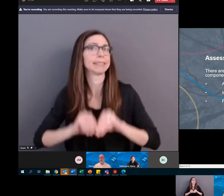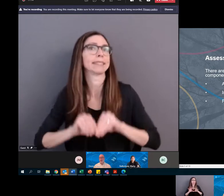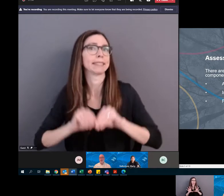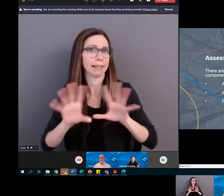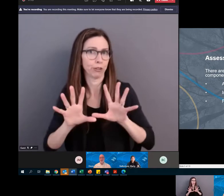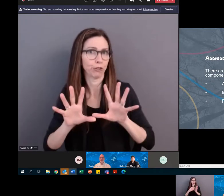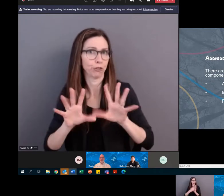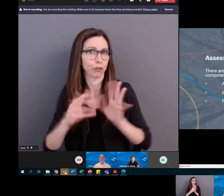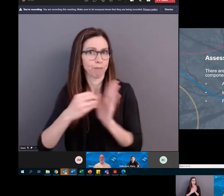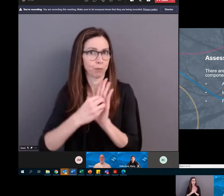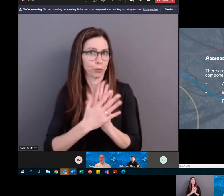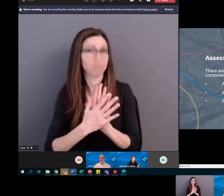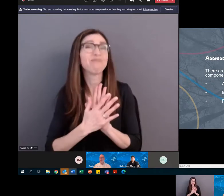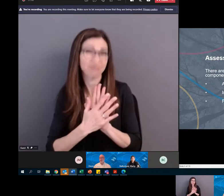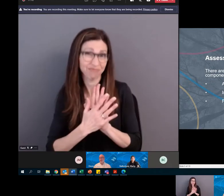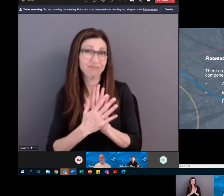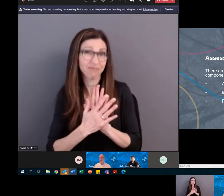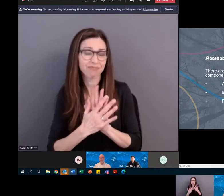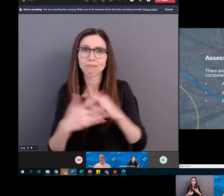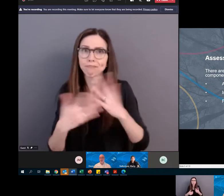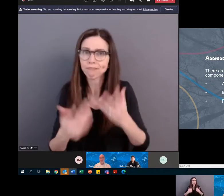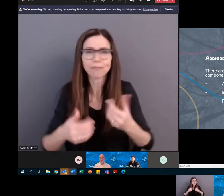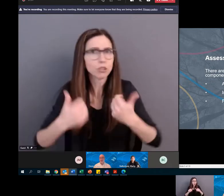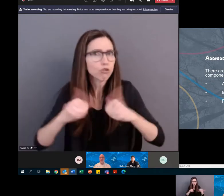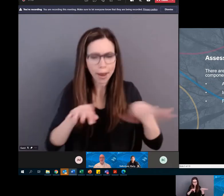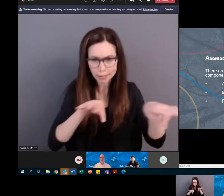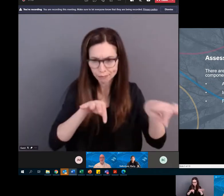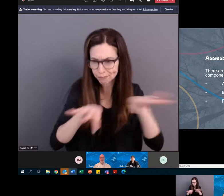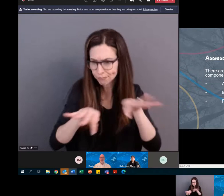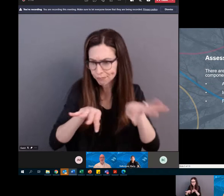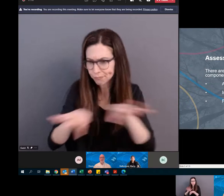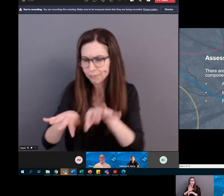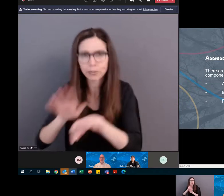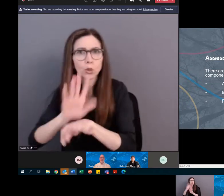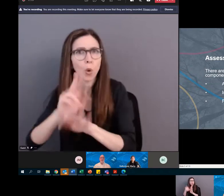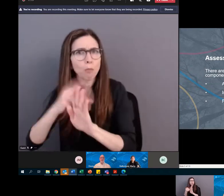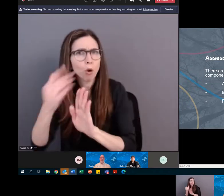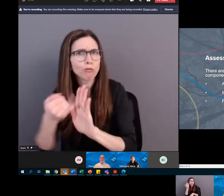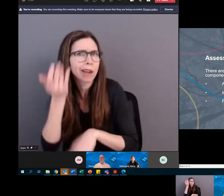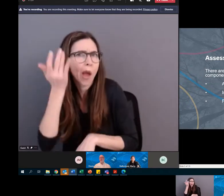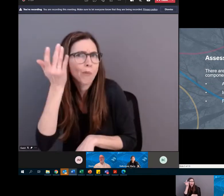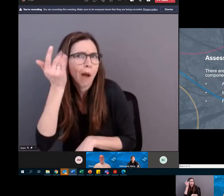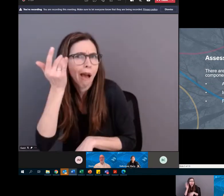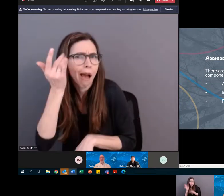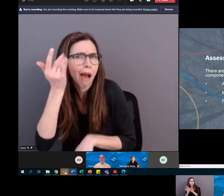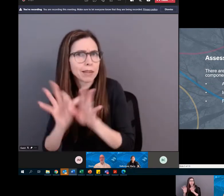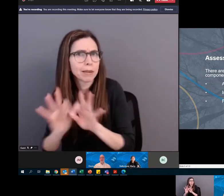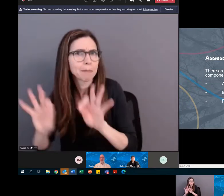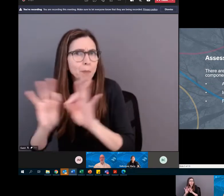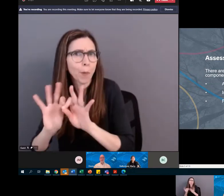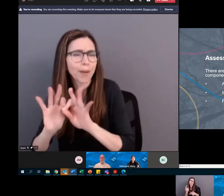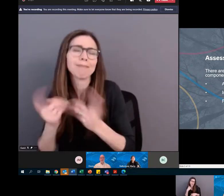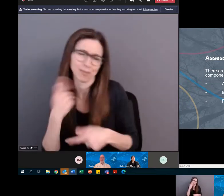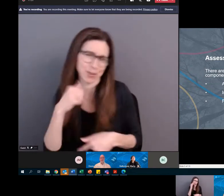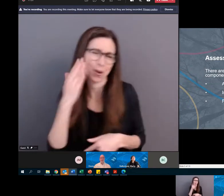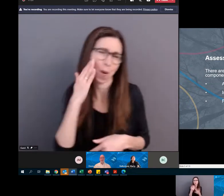your project in order to help demonstrate its merit. For example, beyond a personal desire to work on this